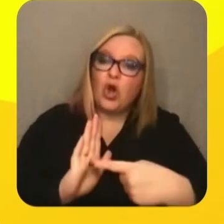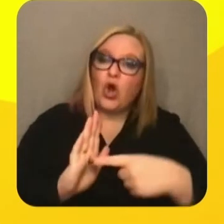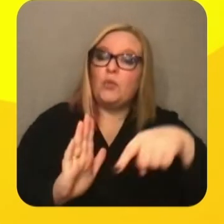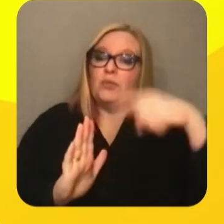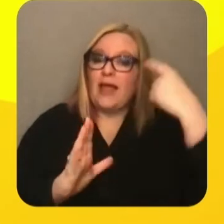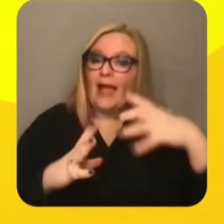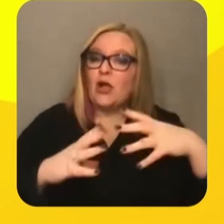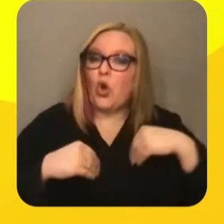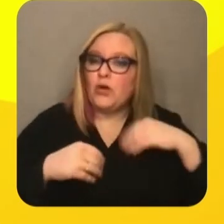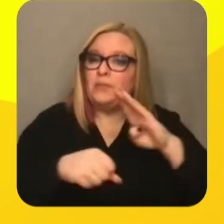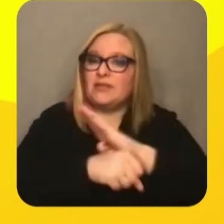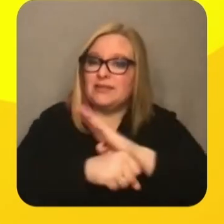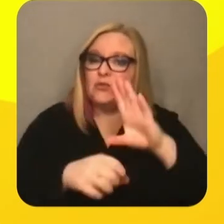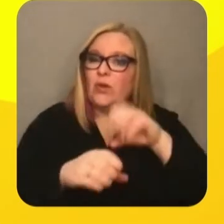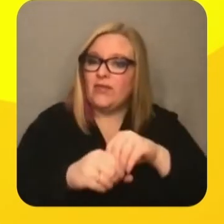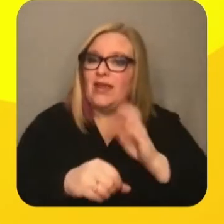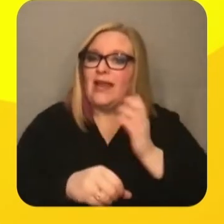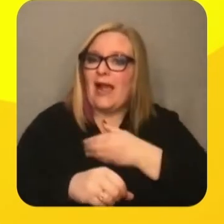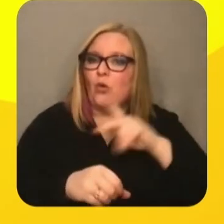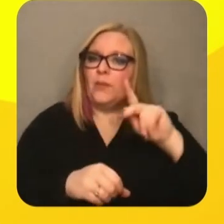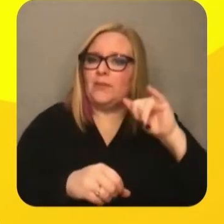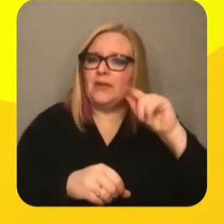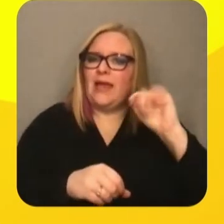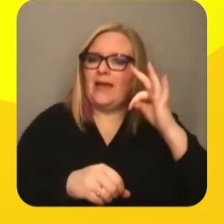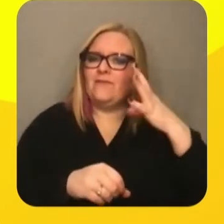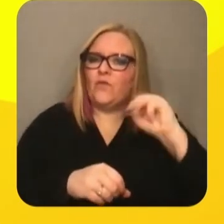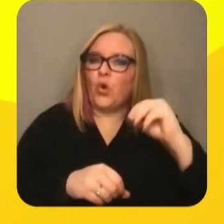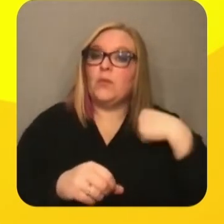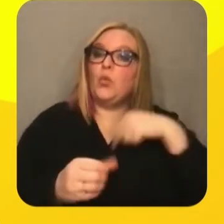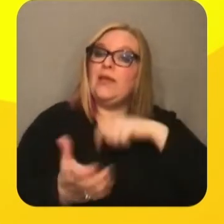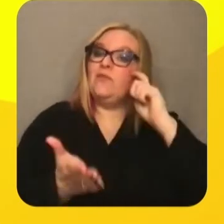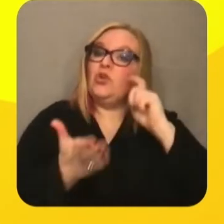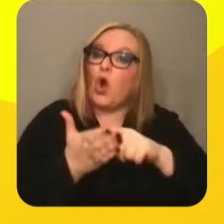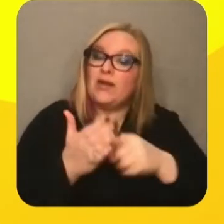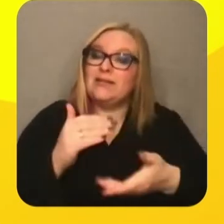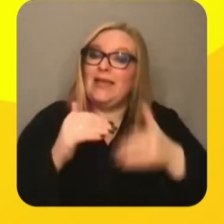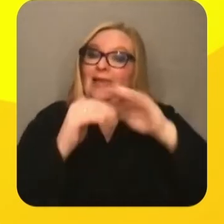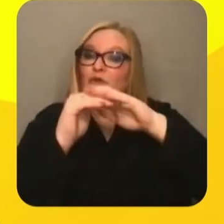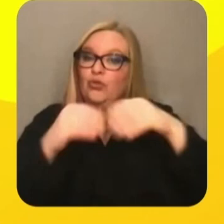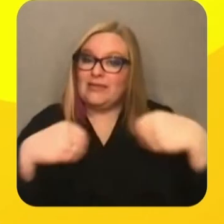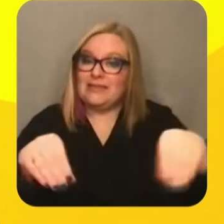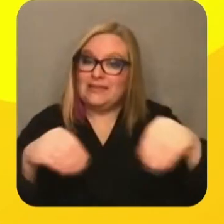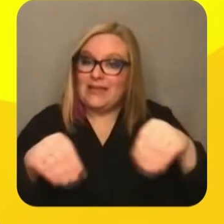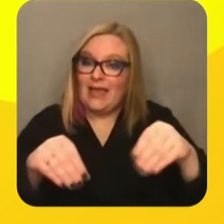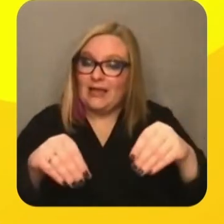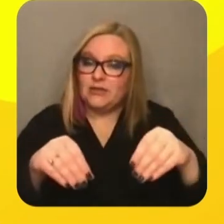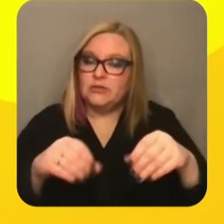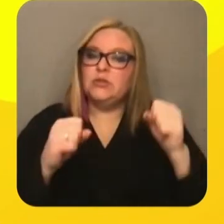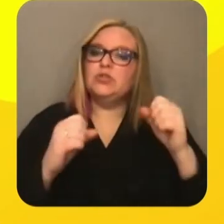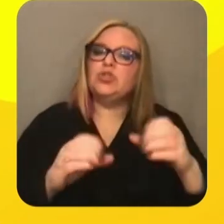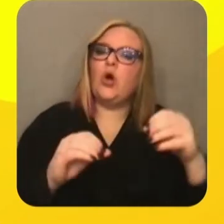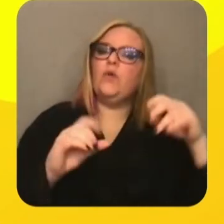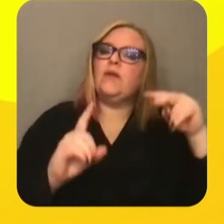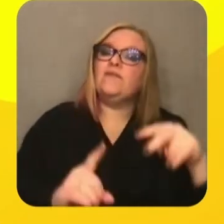And we've seen increases in units sold and business, so on and so forth. So so the idea here is that in the US we're seeing quite